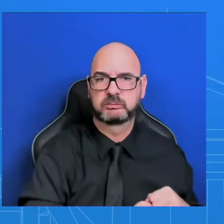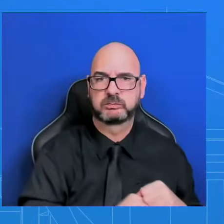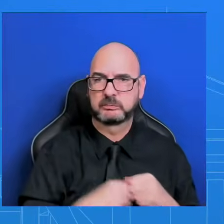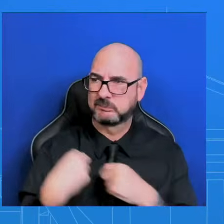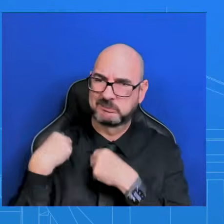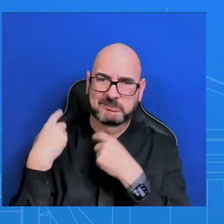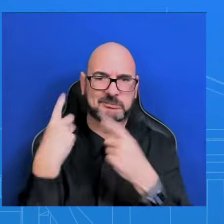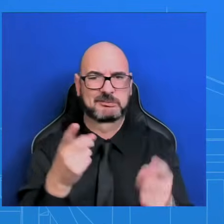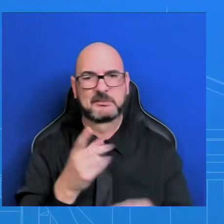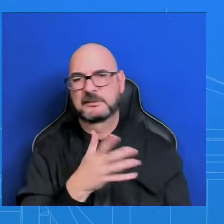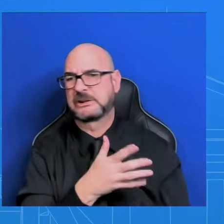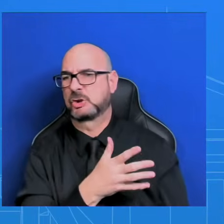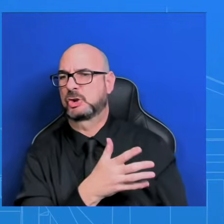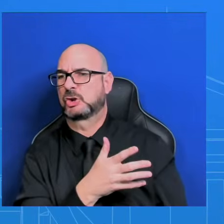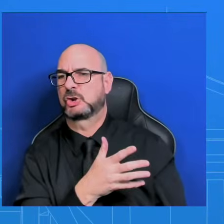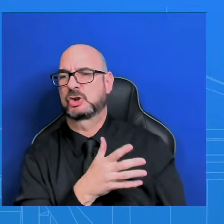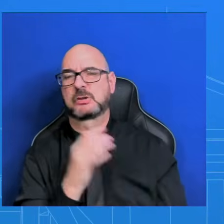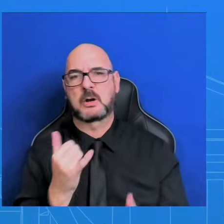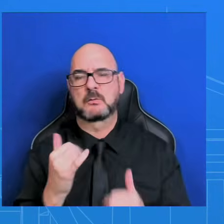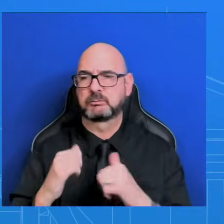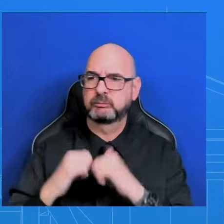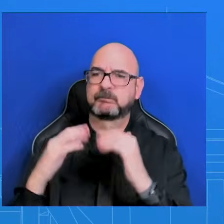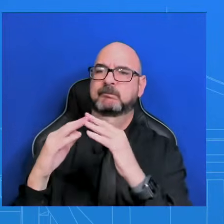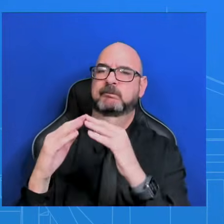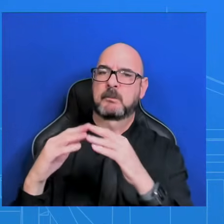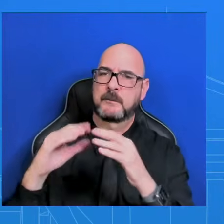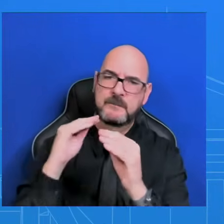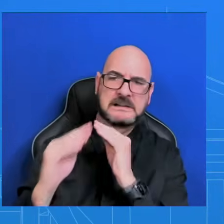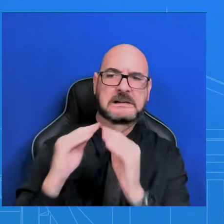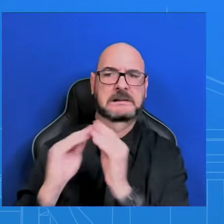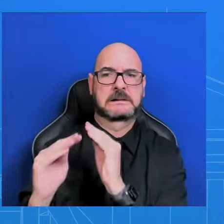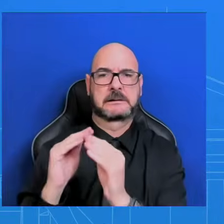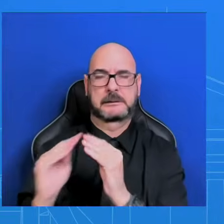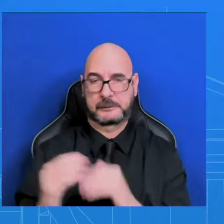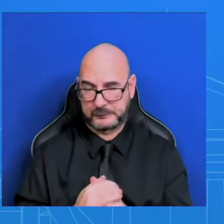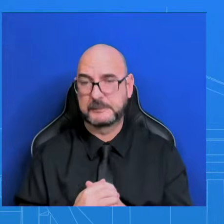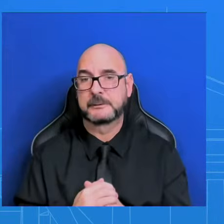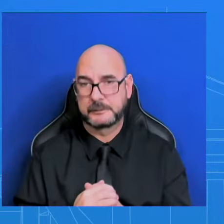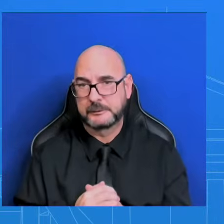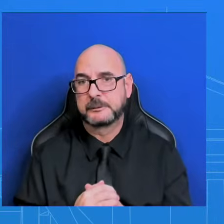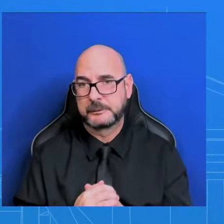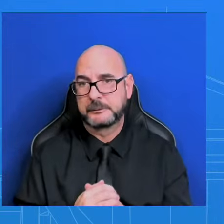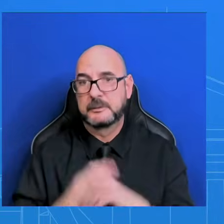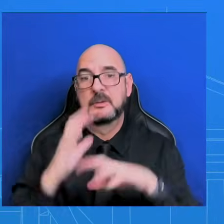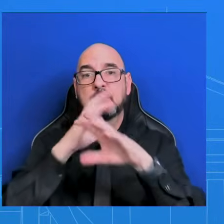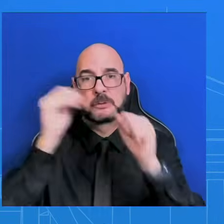the President is going to continue to encourage Congress to act. And, again, we are very thankful and appreciative